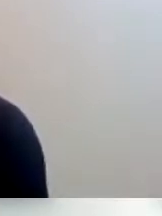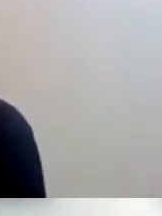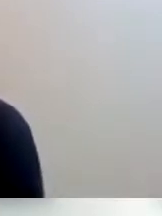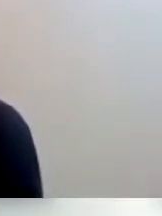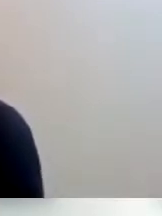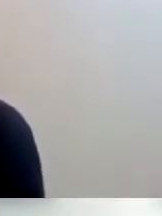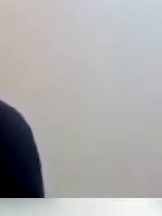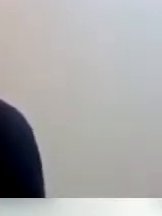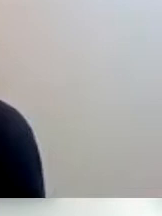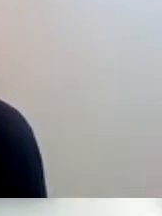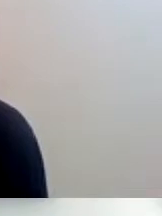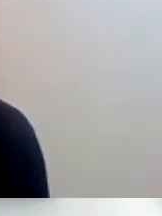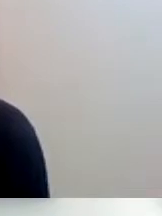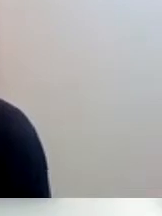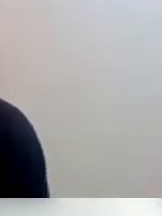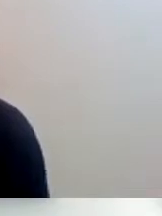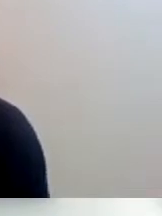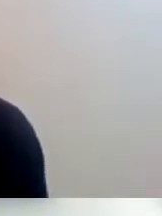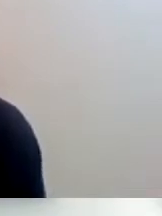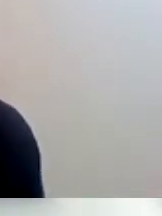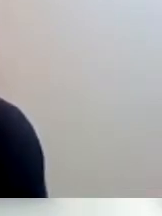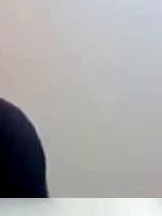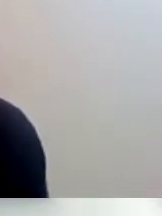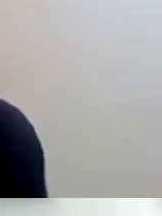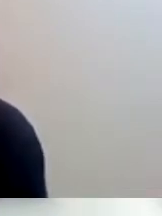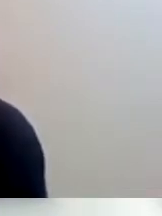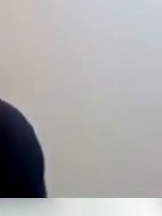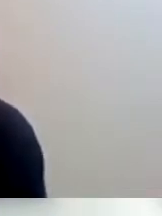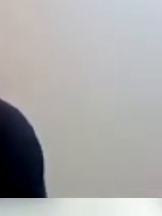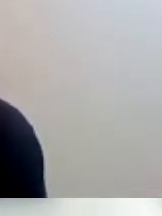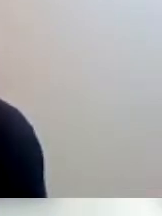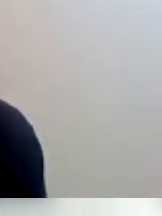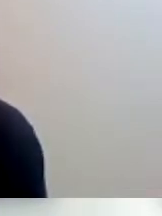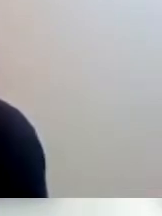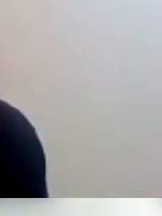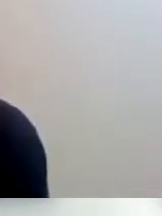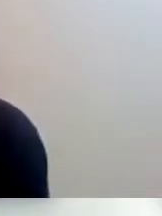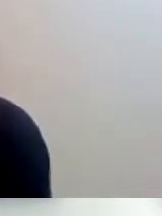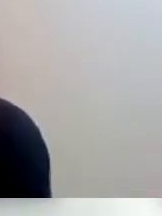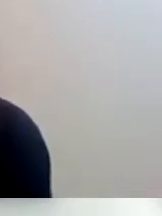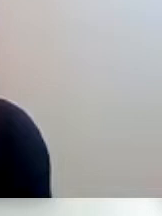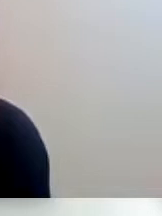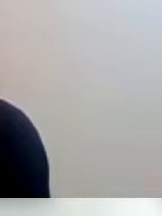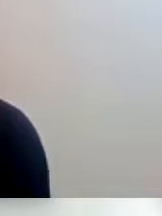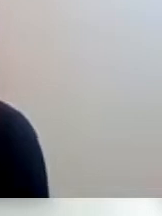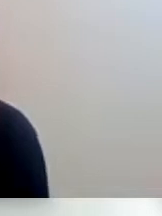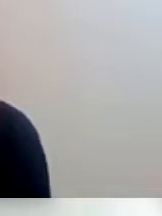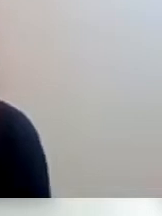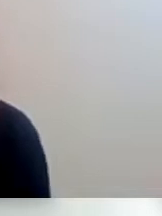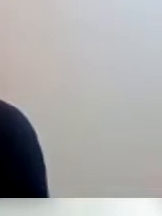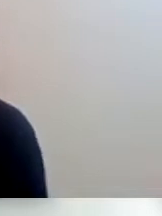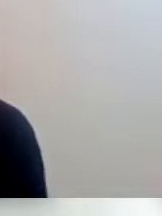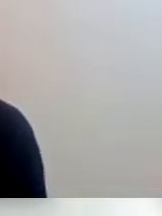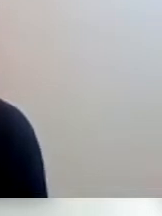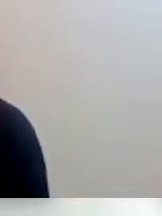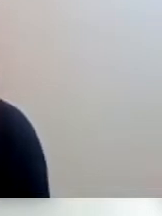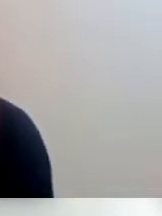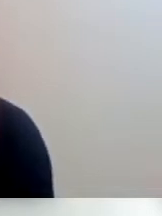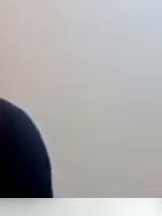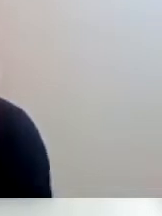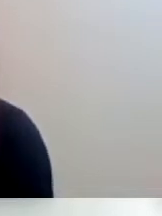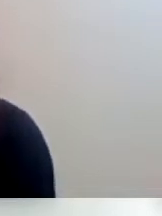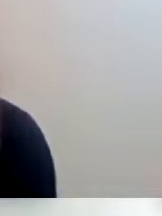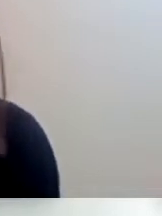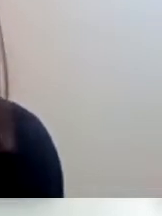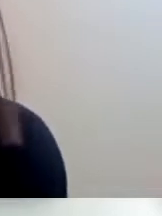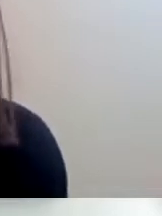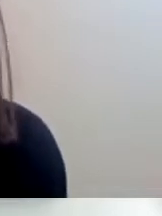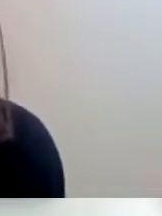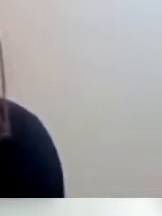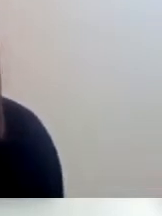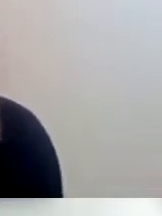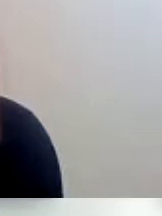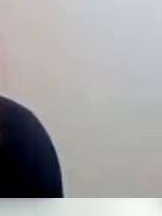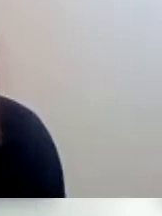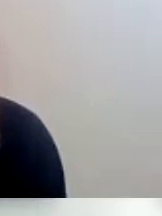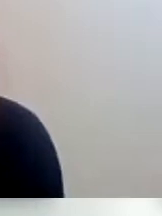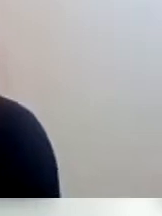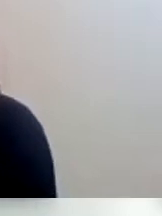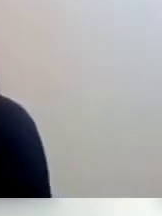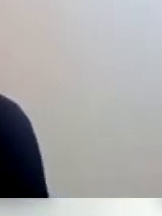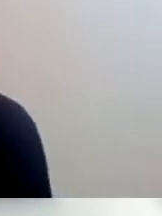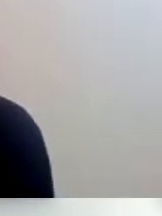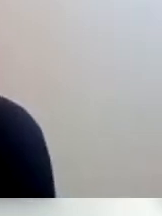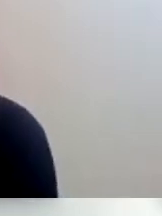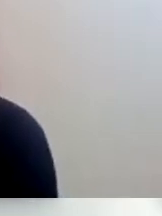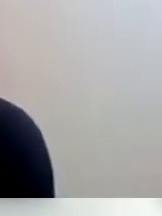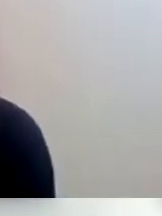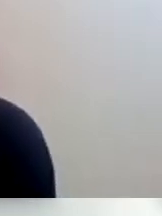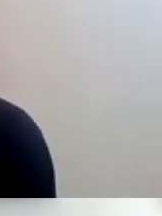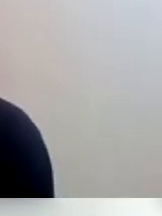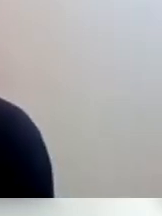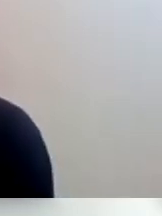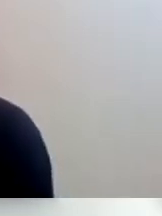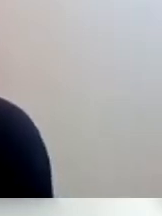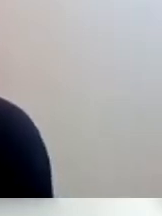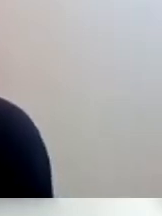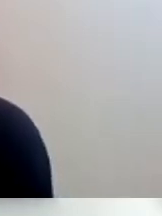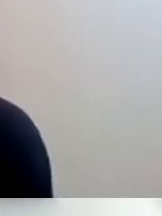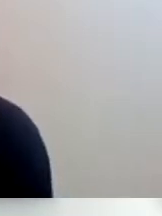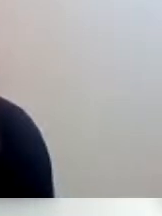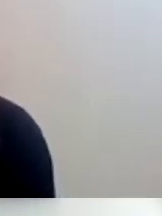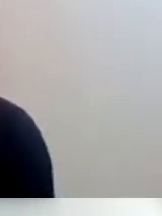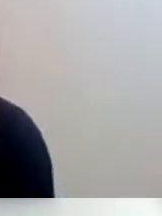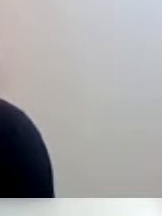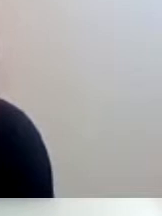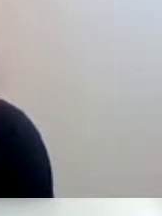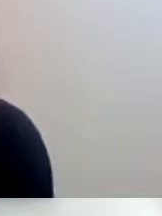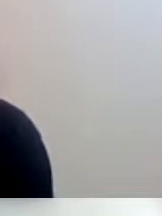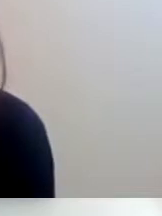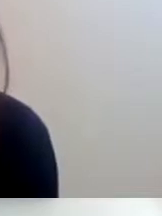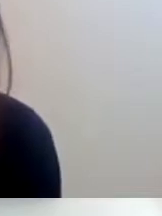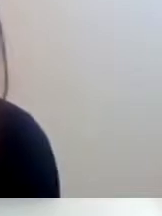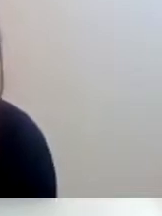about a year ago almost. There were actually no questions on disability in the dicennial form this year. We've been using data from the American Community Survey. It's a sample survey. So, it's unfortunate that it does not actually count every single person,